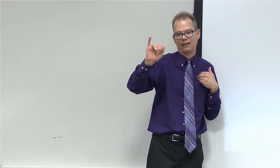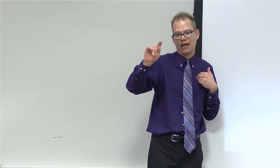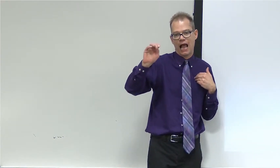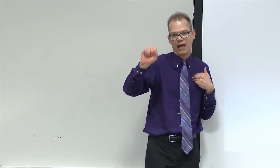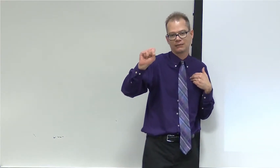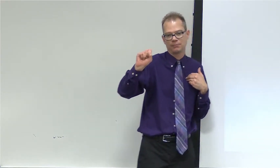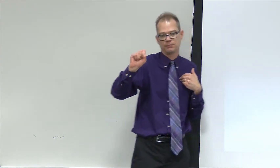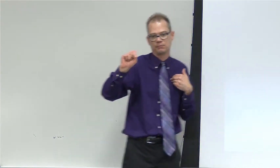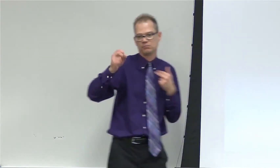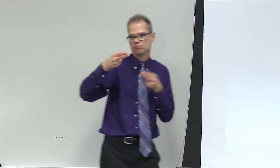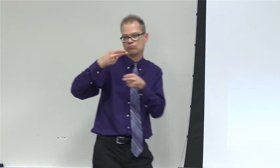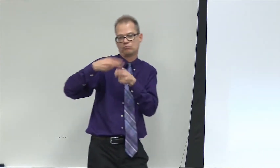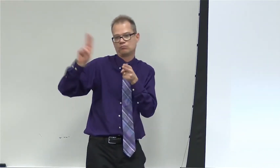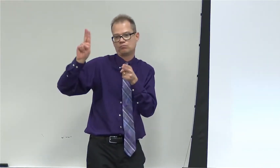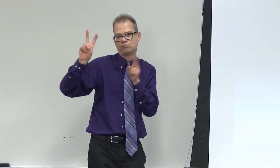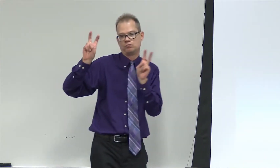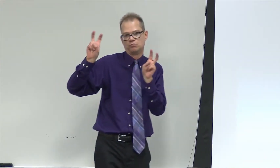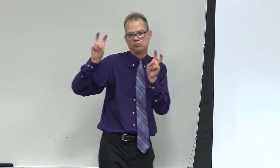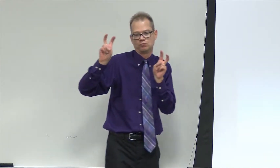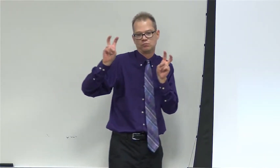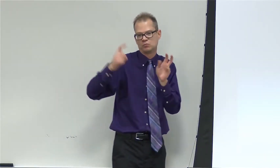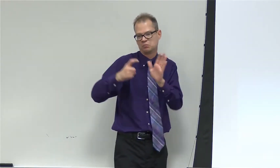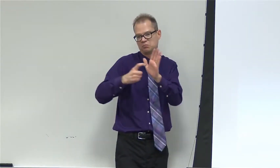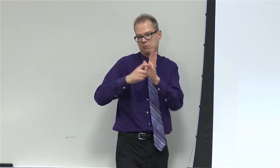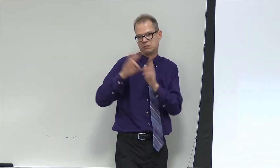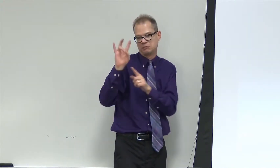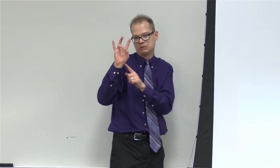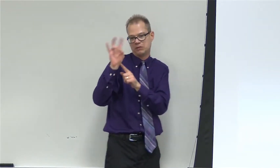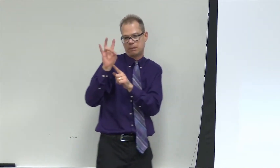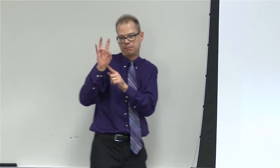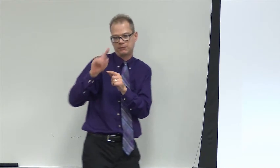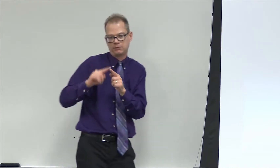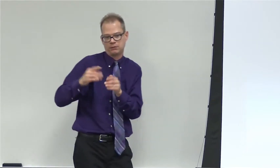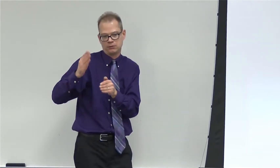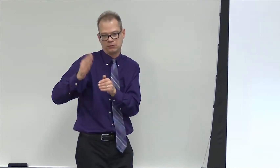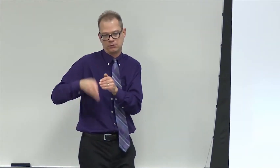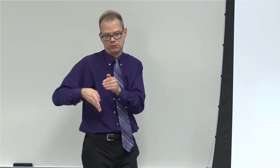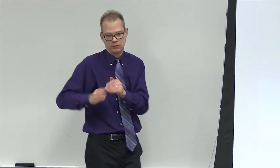It's 10 short questions. It takes maybe 7 minutes to complete.